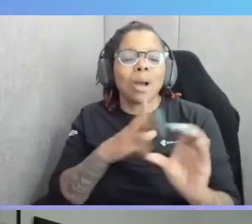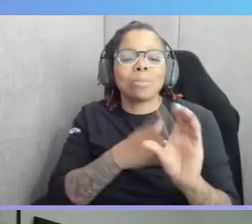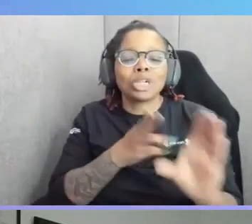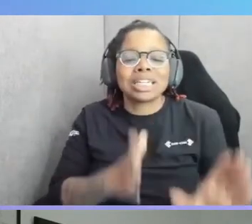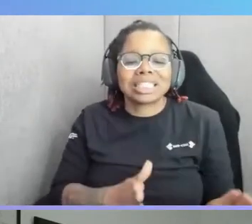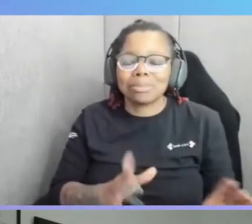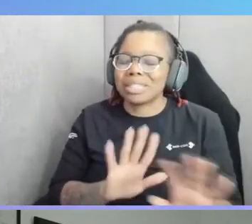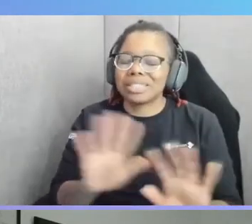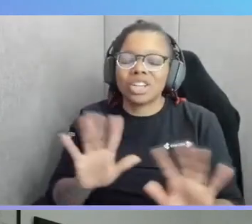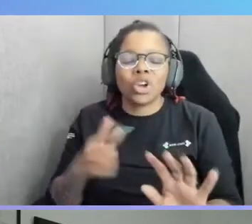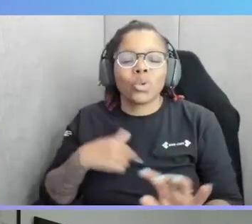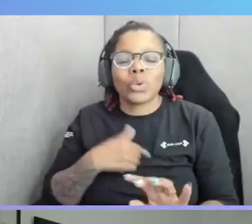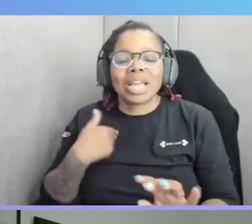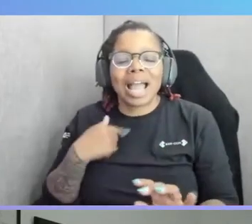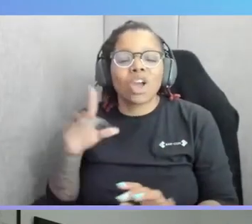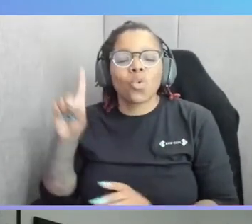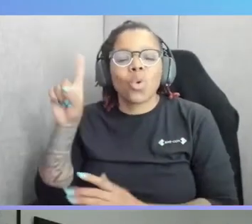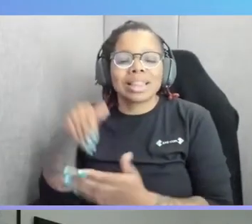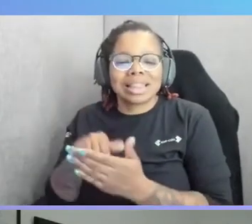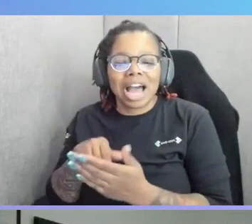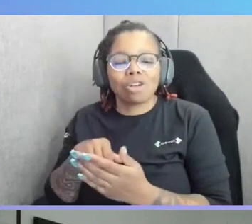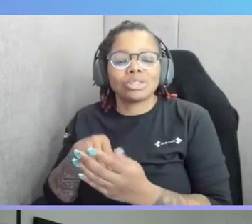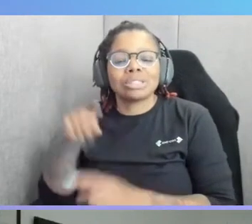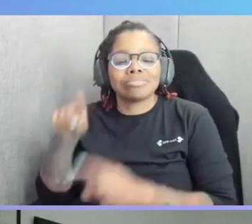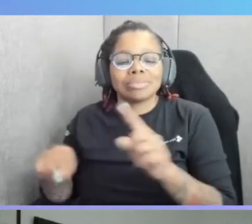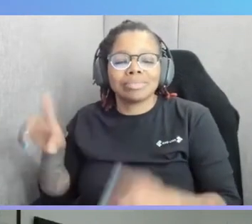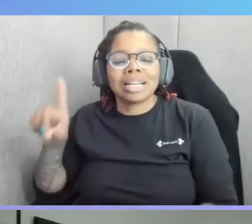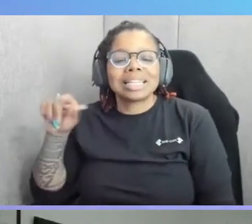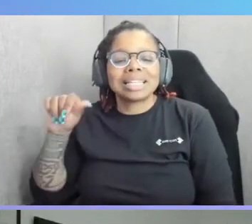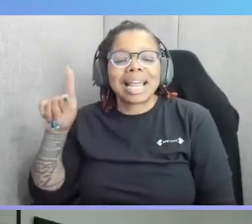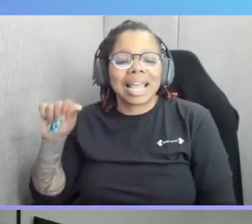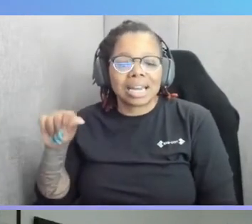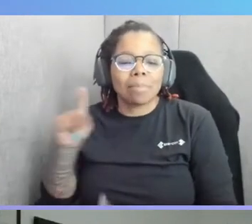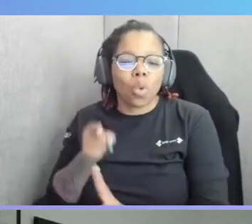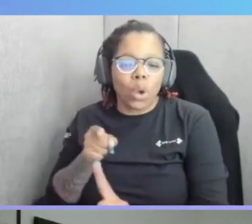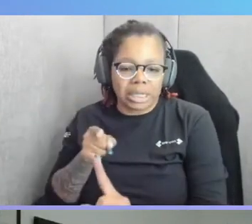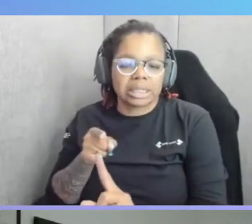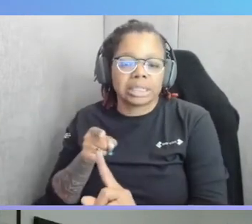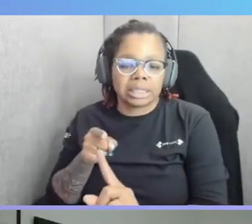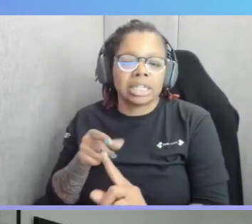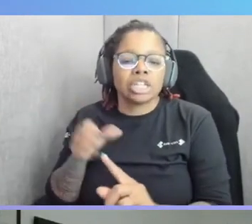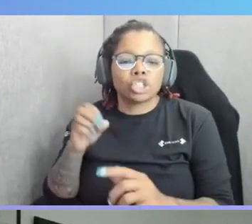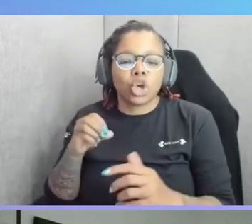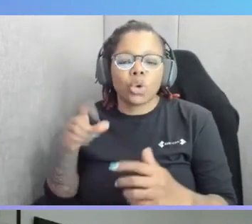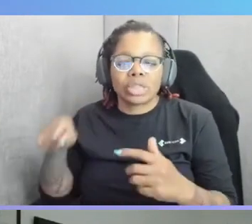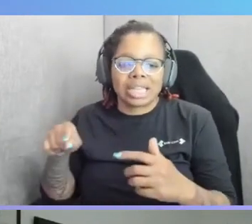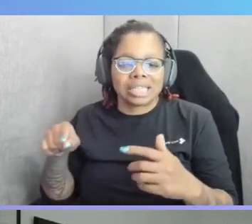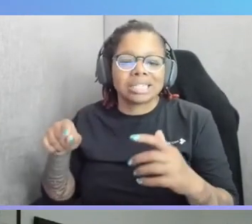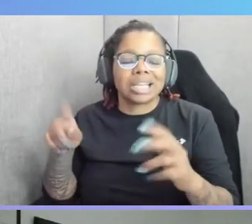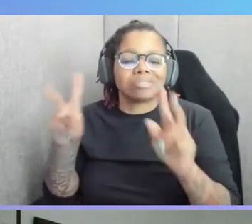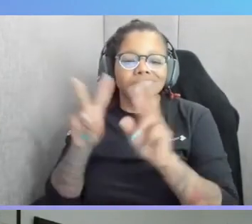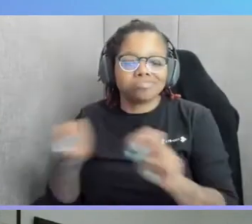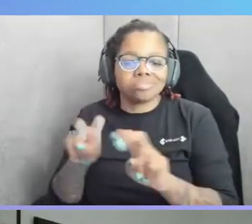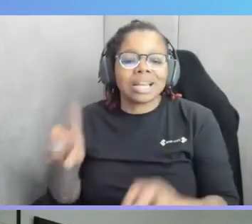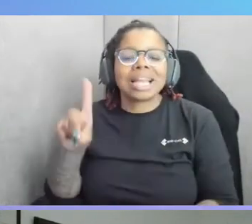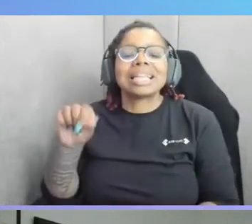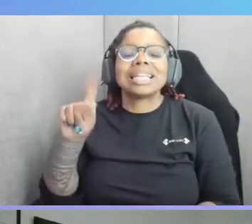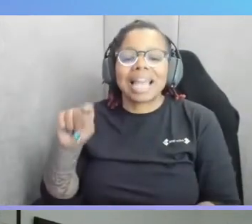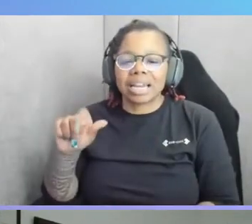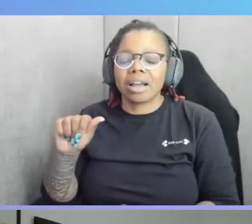had around 1000 different pieces of data points. And this is of those data points across participation, it's 40% of 7% of